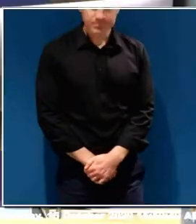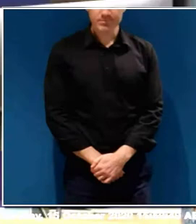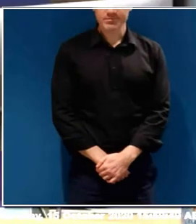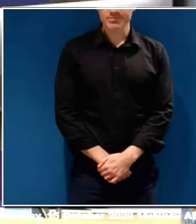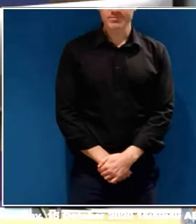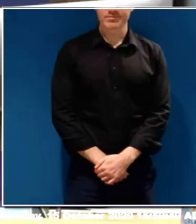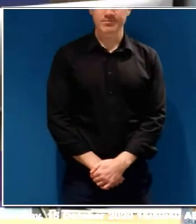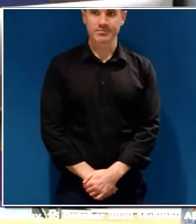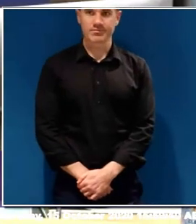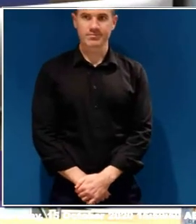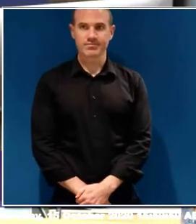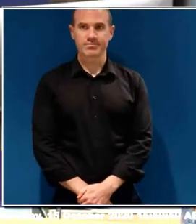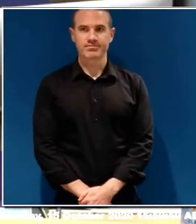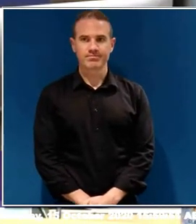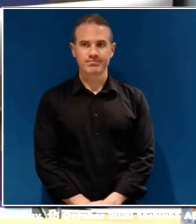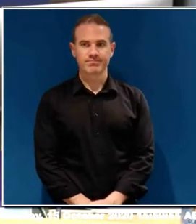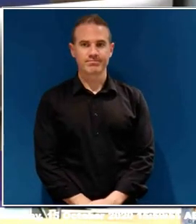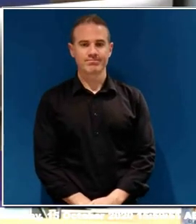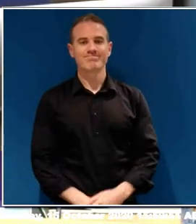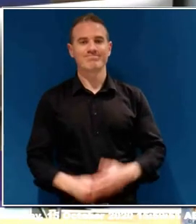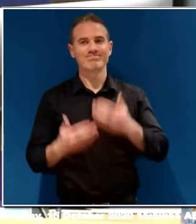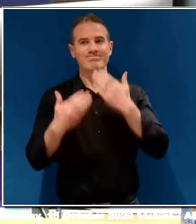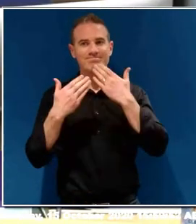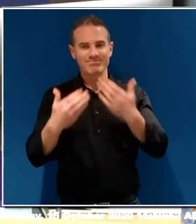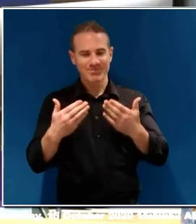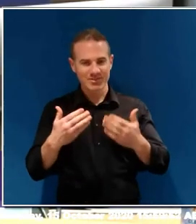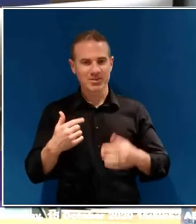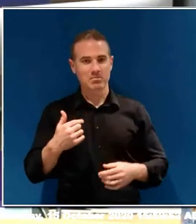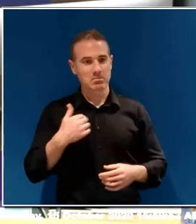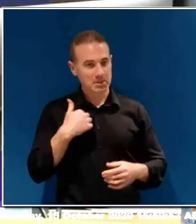always getting people way too late for that kind of intervention.